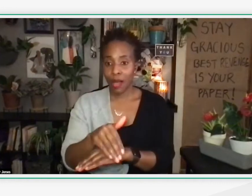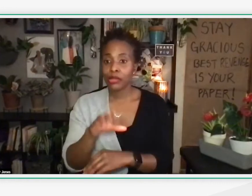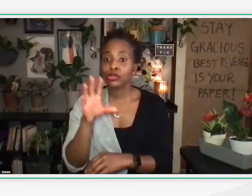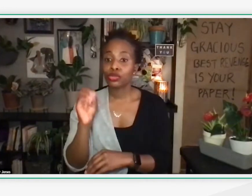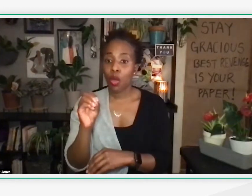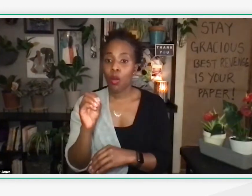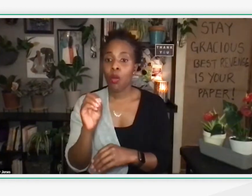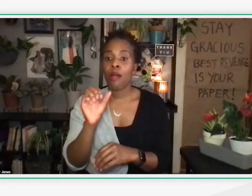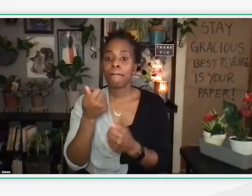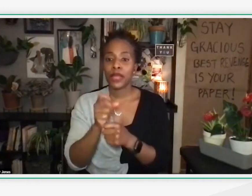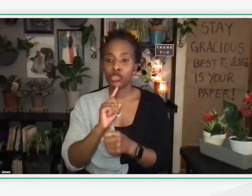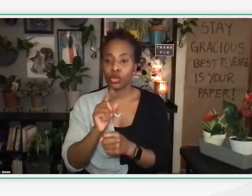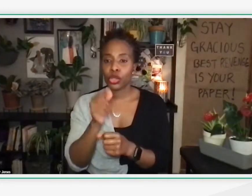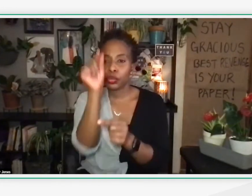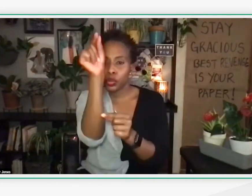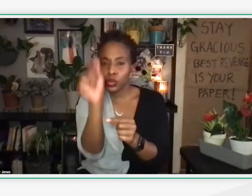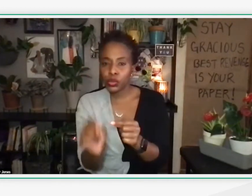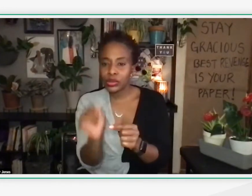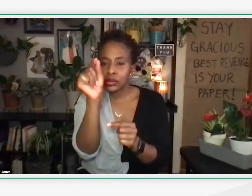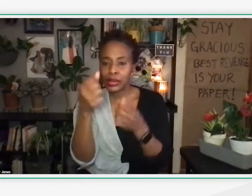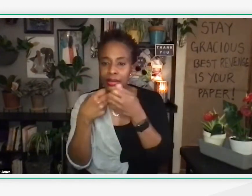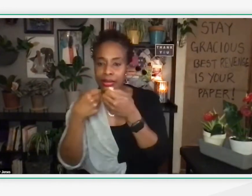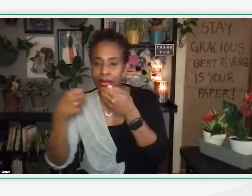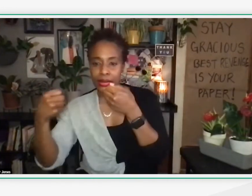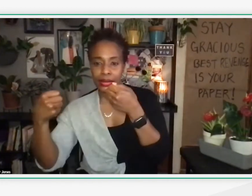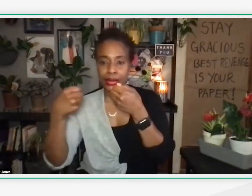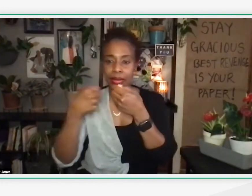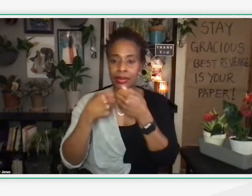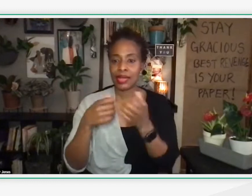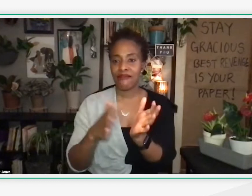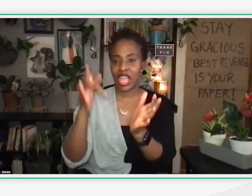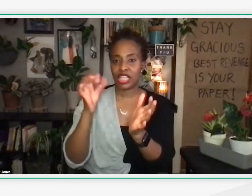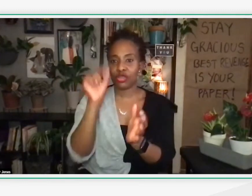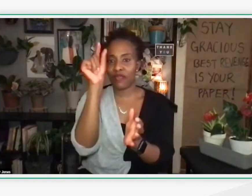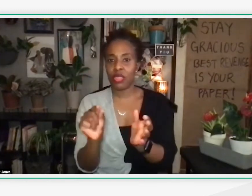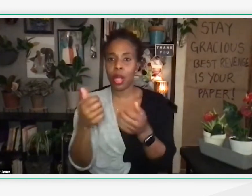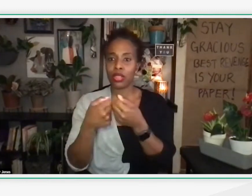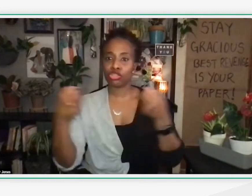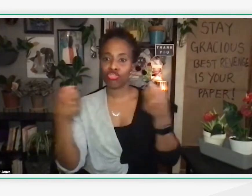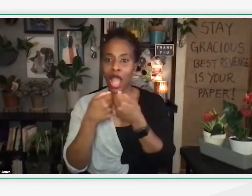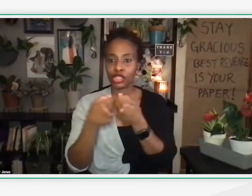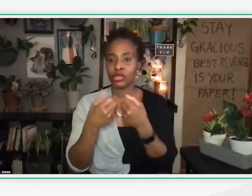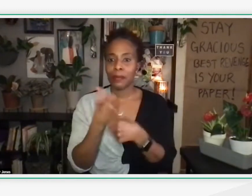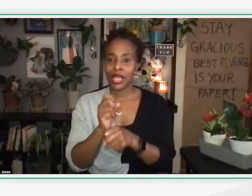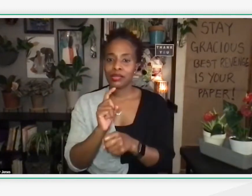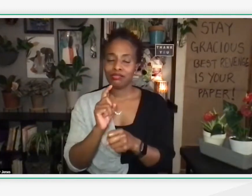And we will also be using a PowerPoint tonight, so know that you can take advantage of